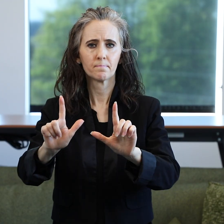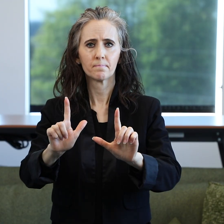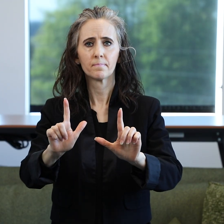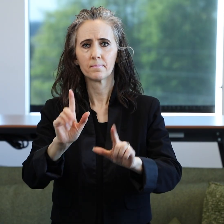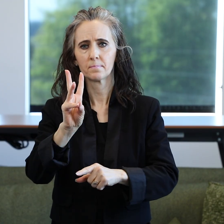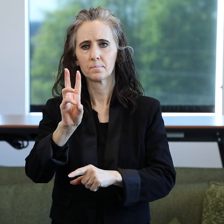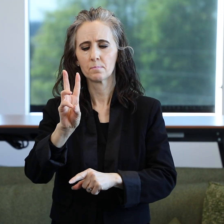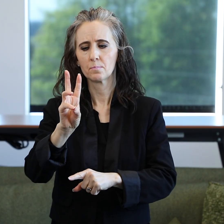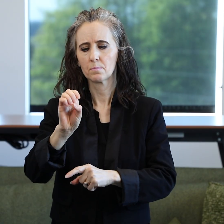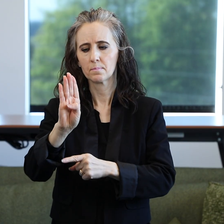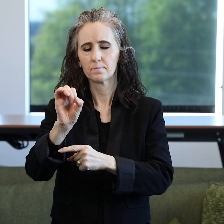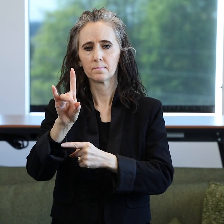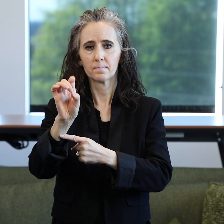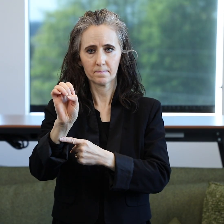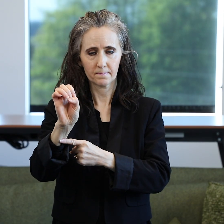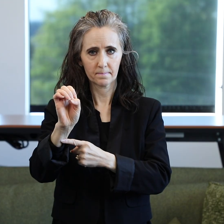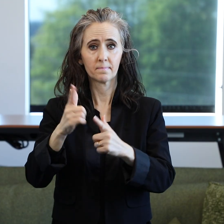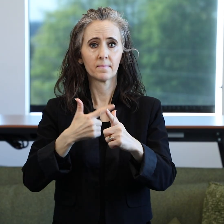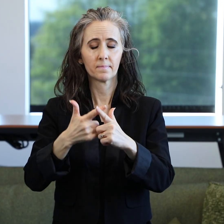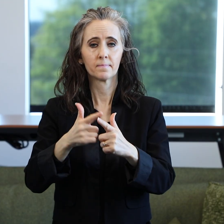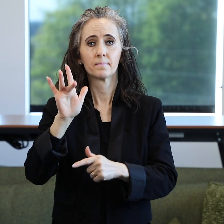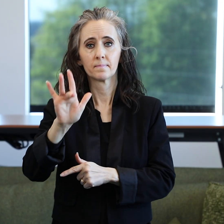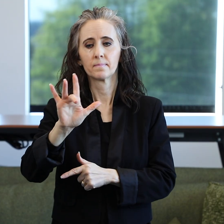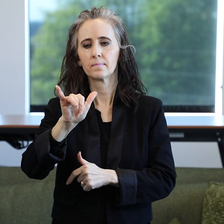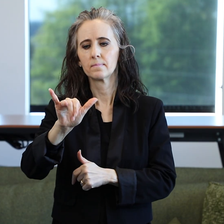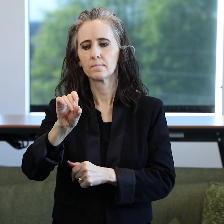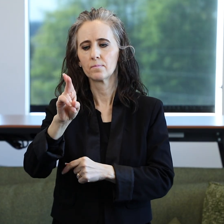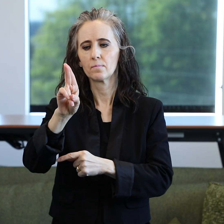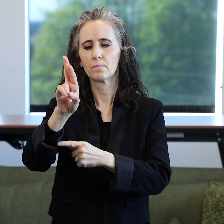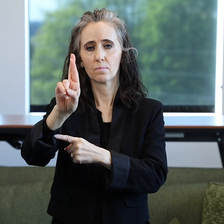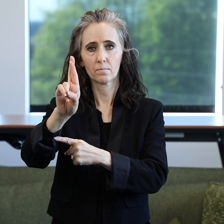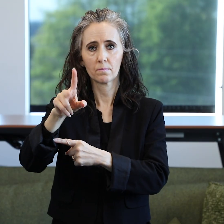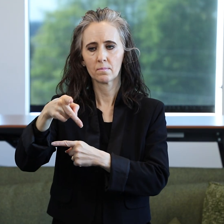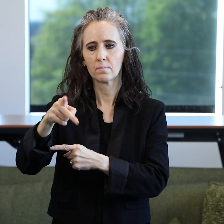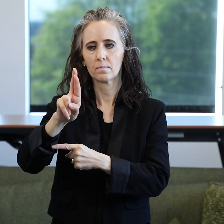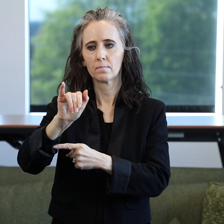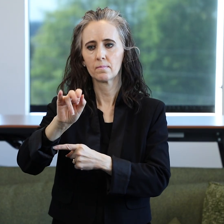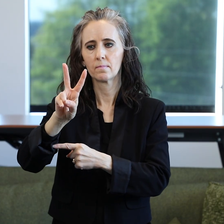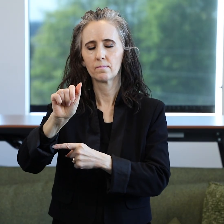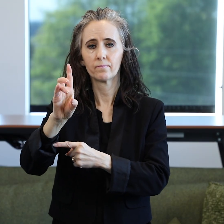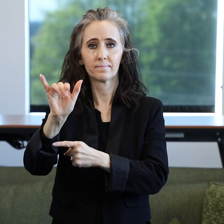To learn more, go to our page on your privacy. While Washington